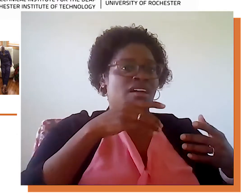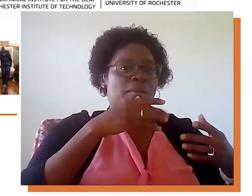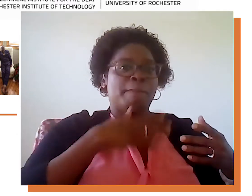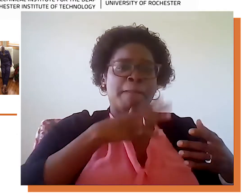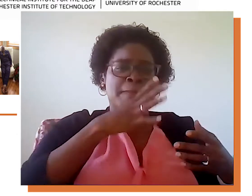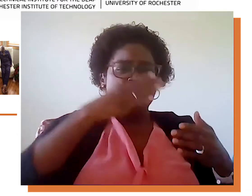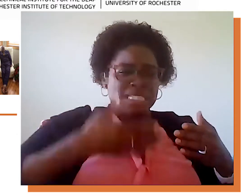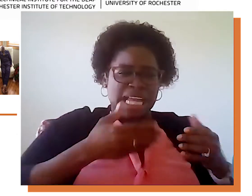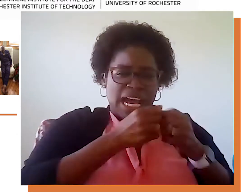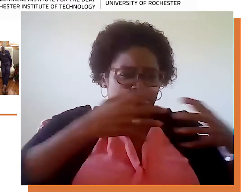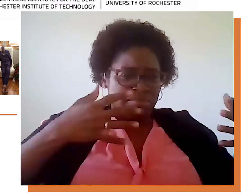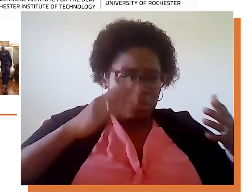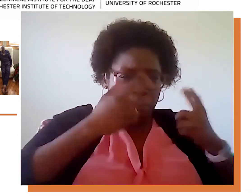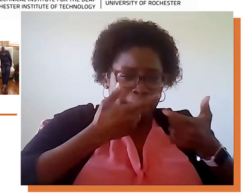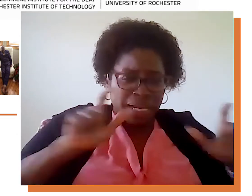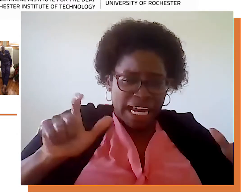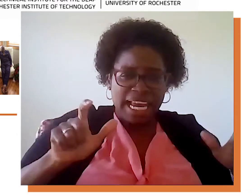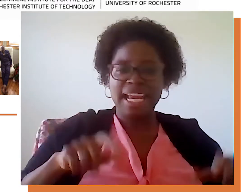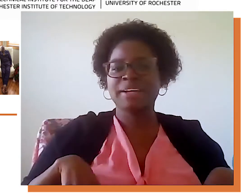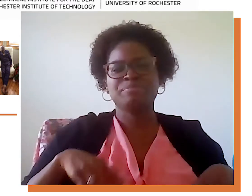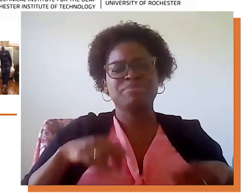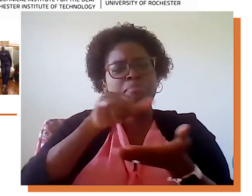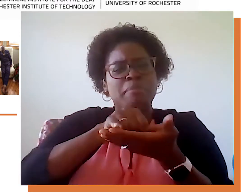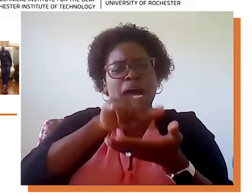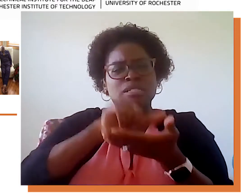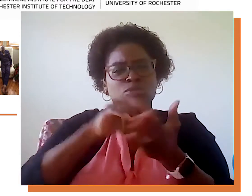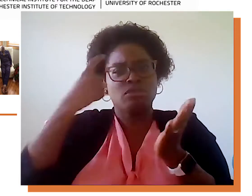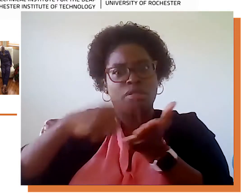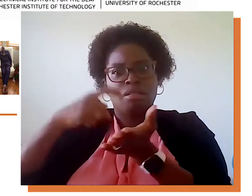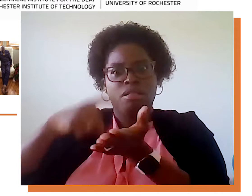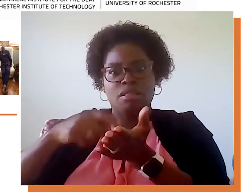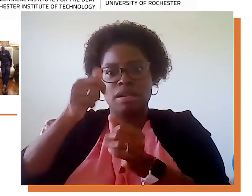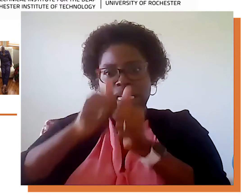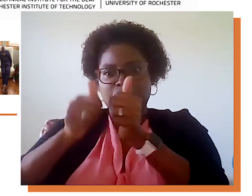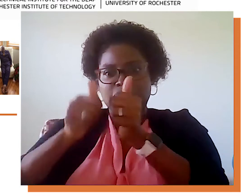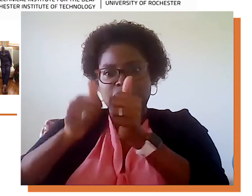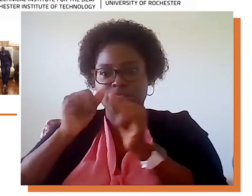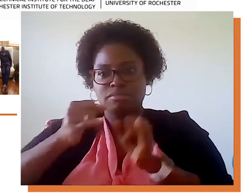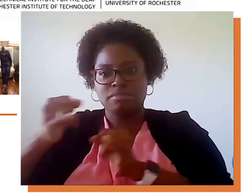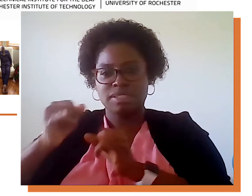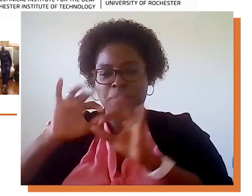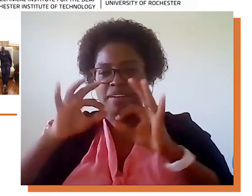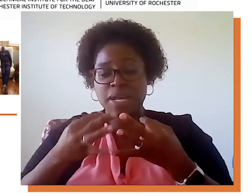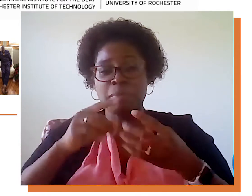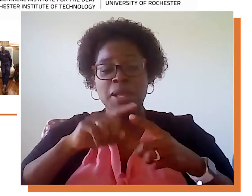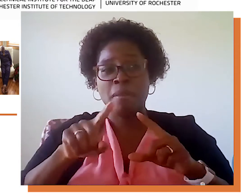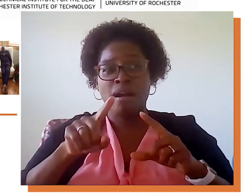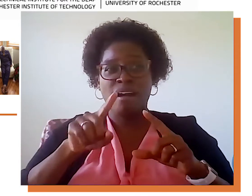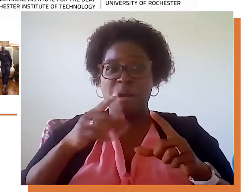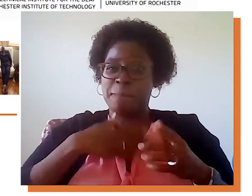On both of my parents' side, they each have a number of siblings. And everyone in my family